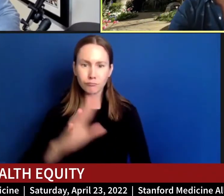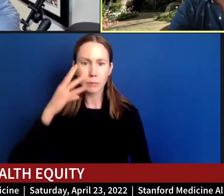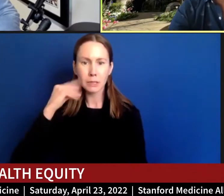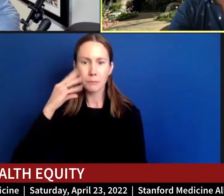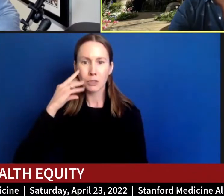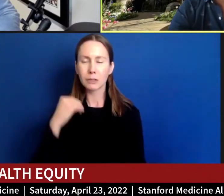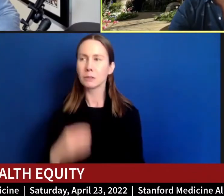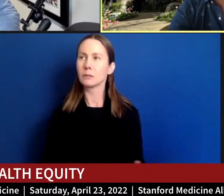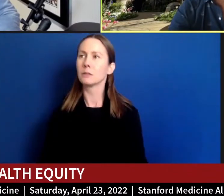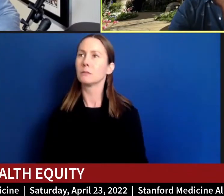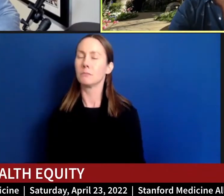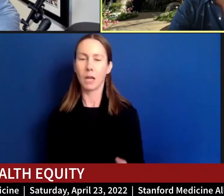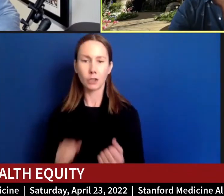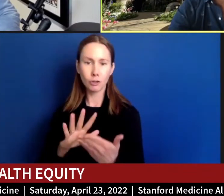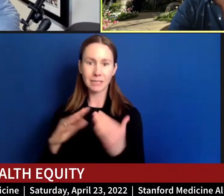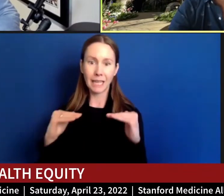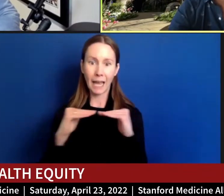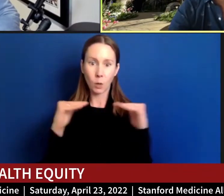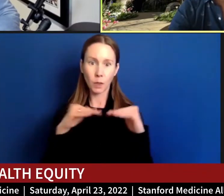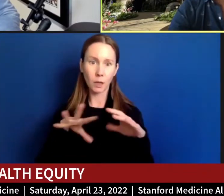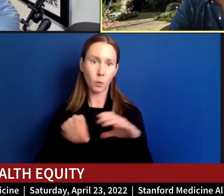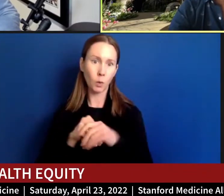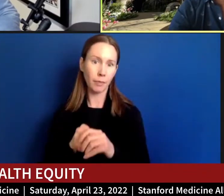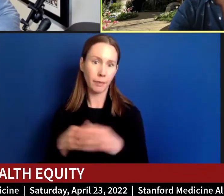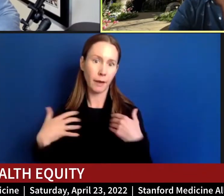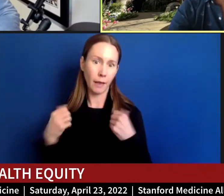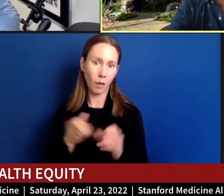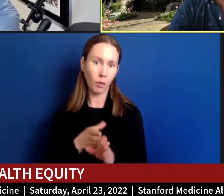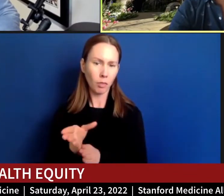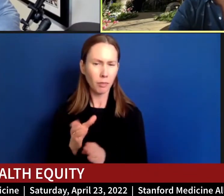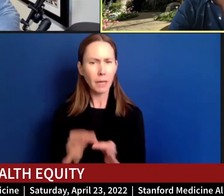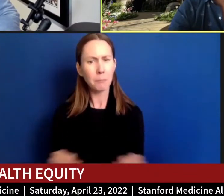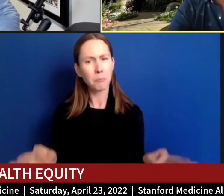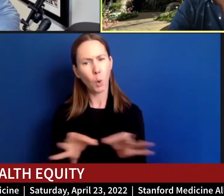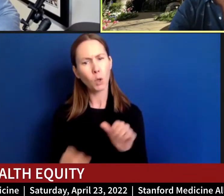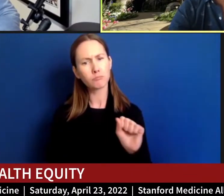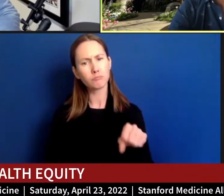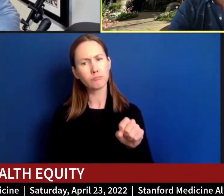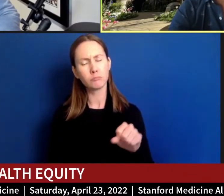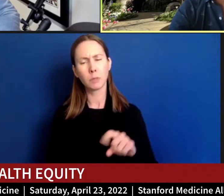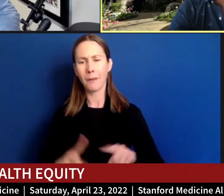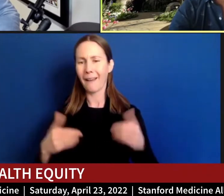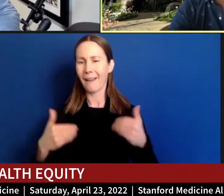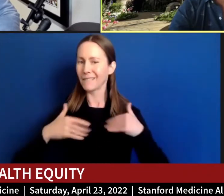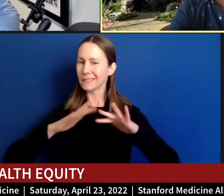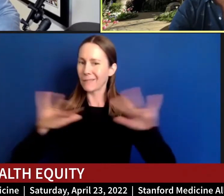addressing health equities is very important. But having a diverse workforce that includes doctors